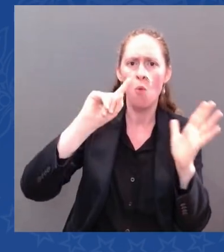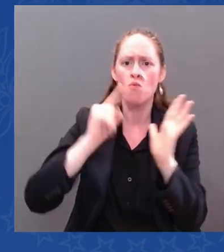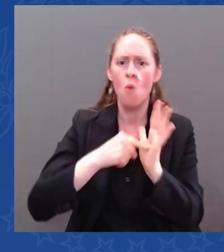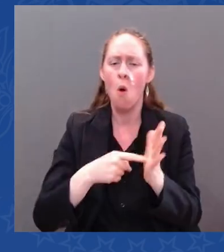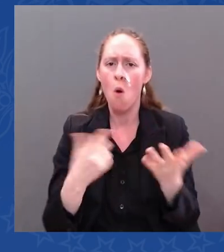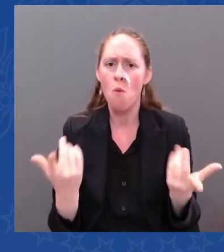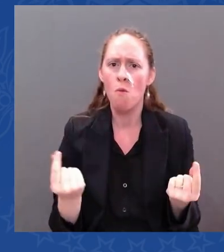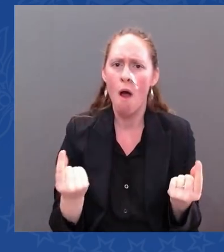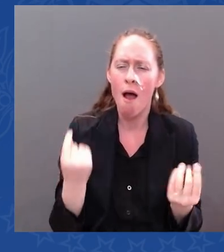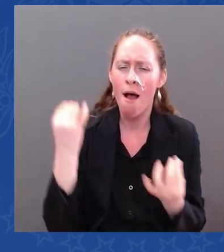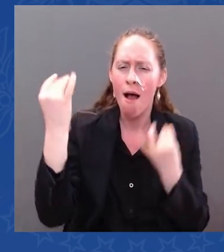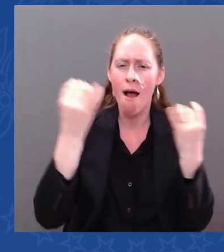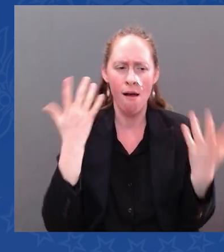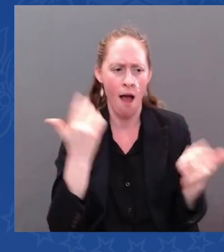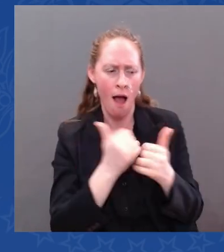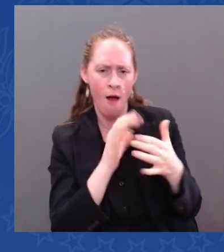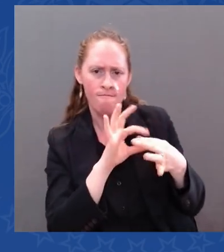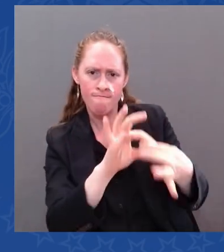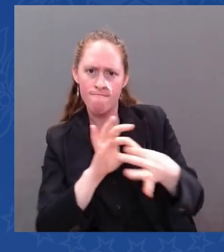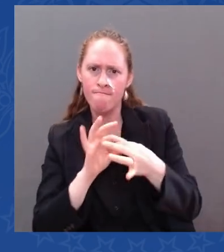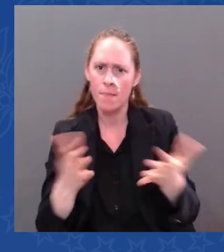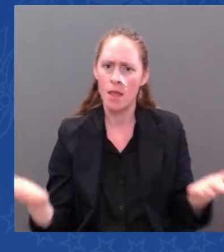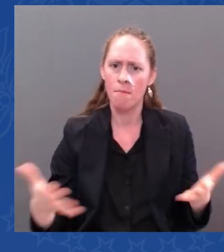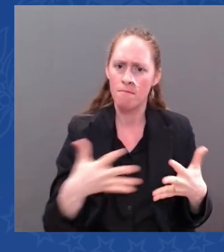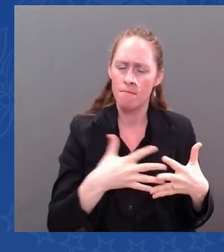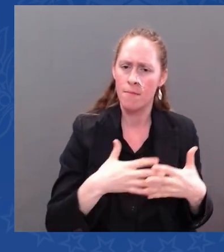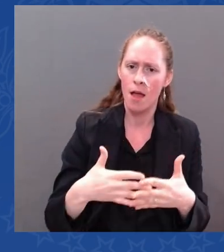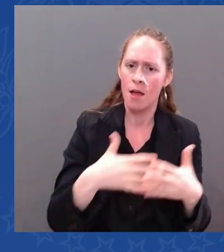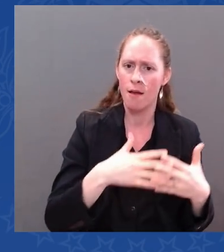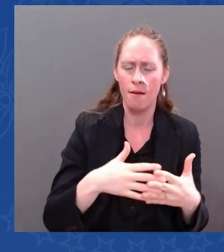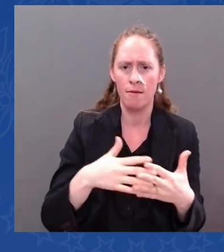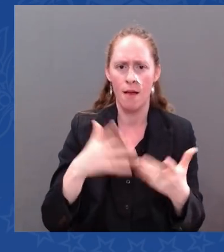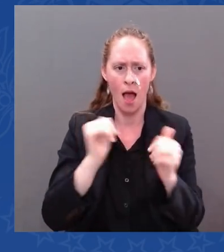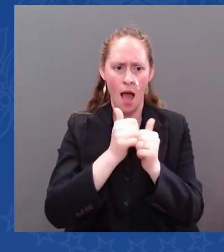For example, banks can turn on cybersecurity by default